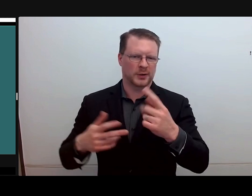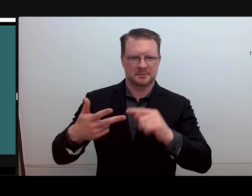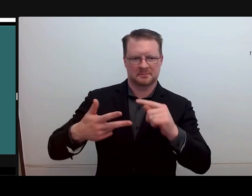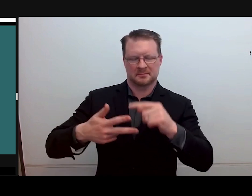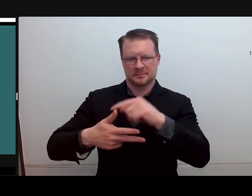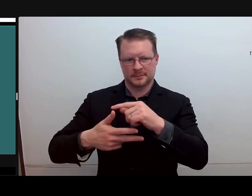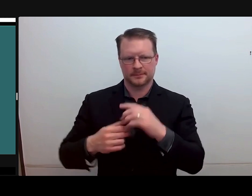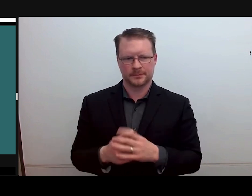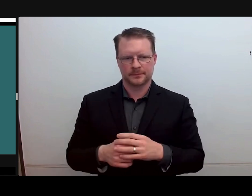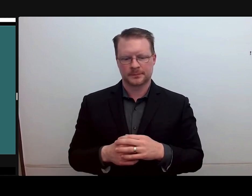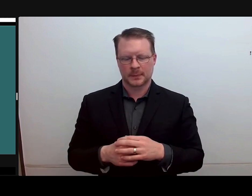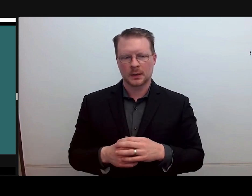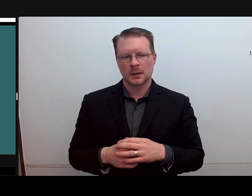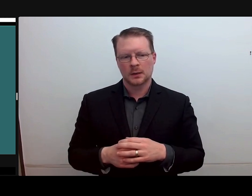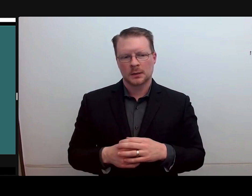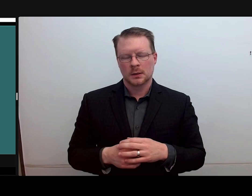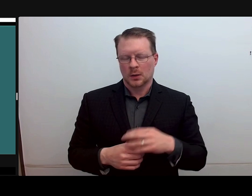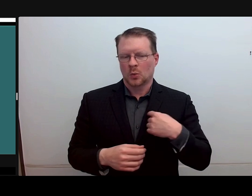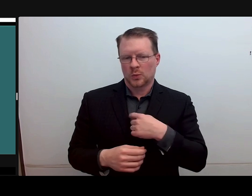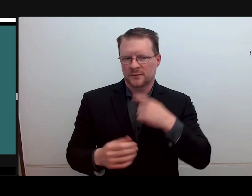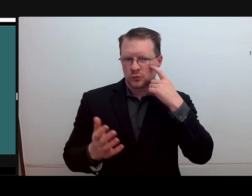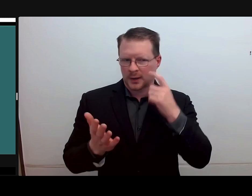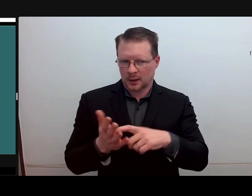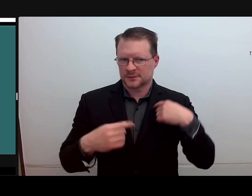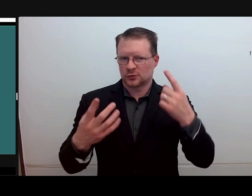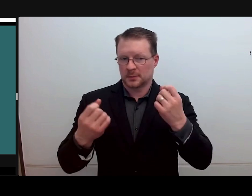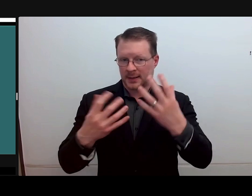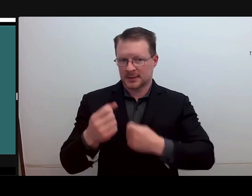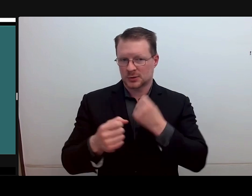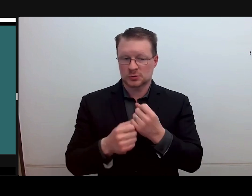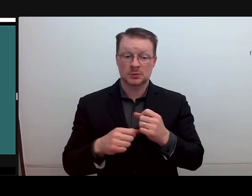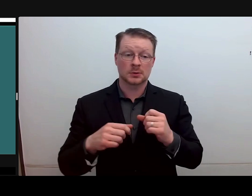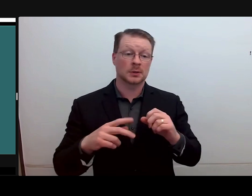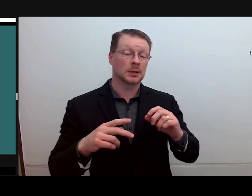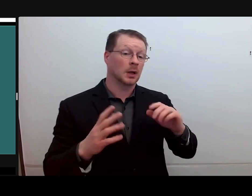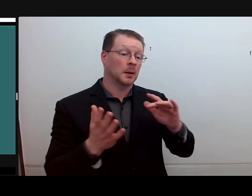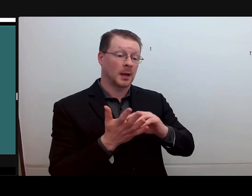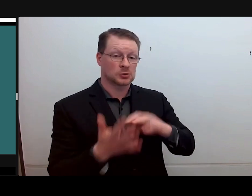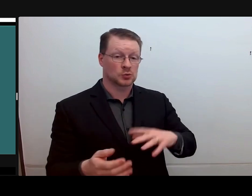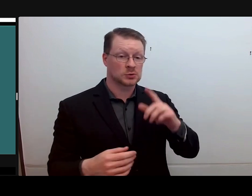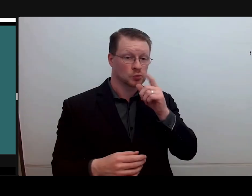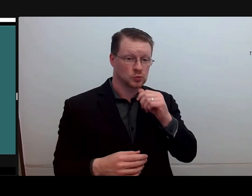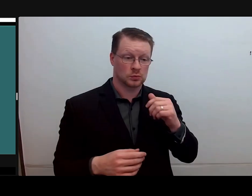There is Step 1, Step 2, and Step 3. We have recognized for a number of years